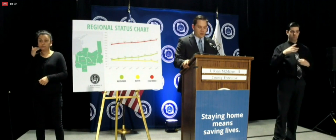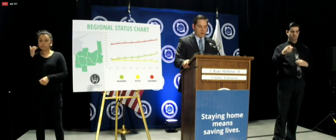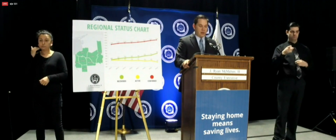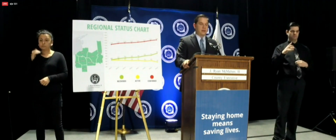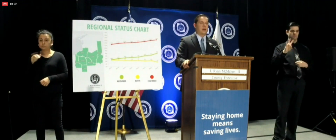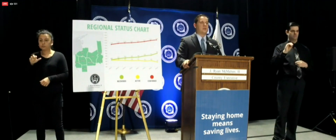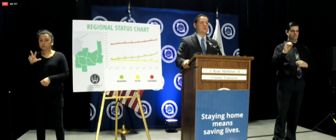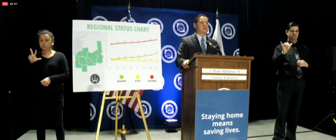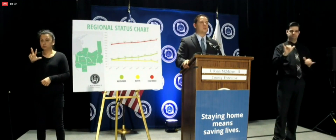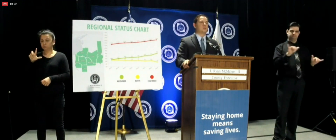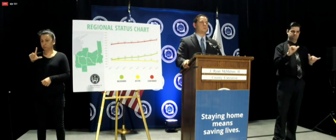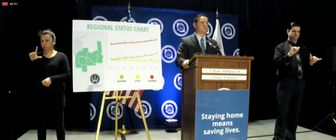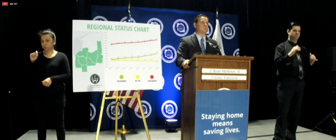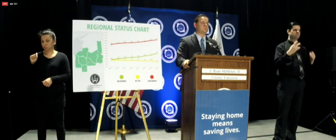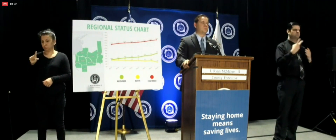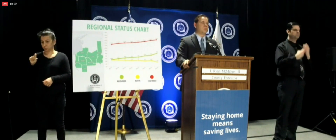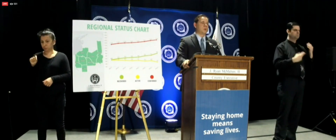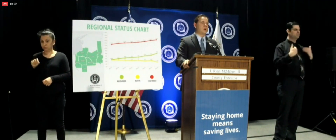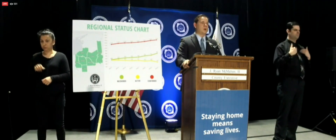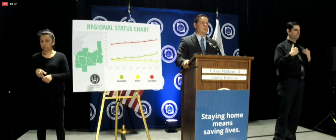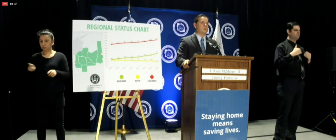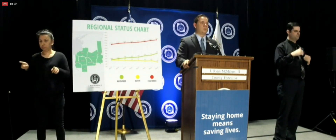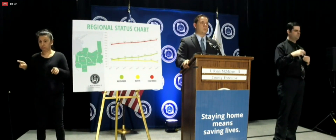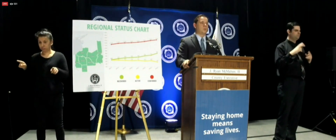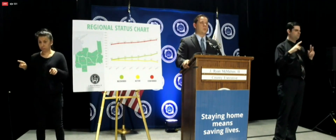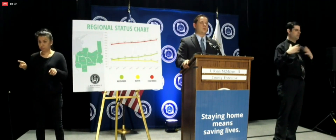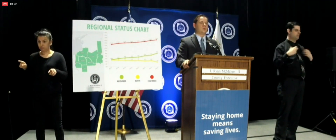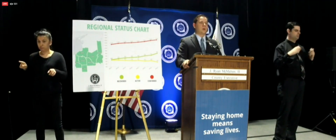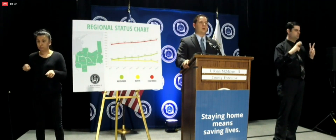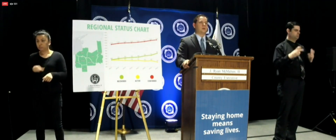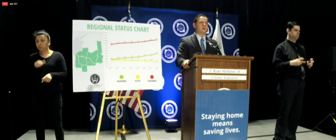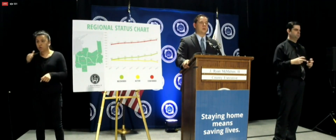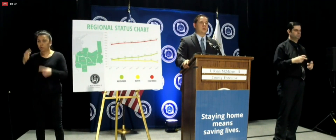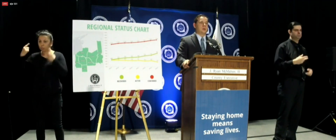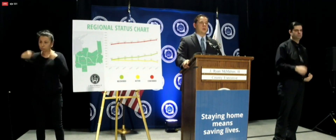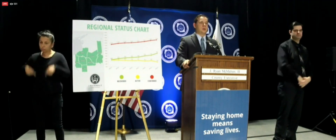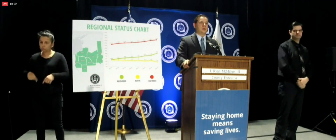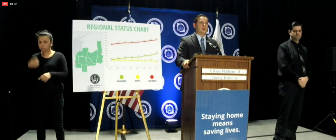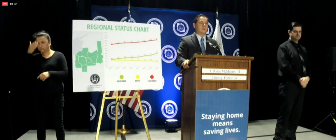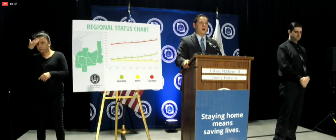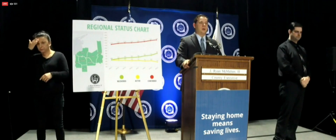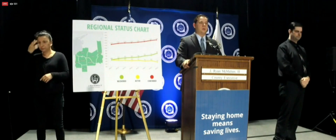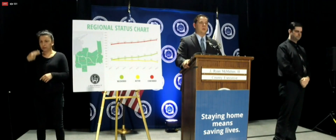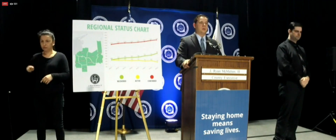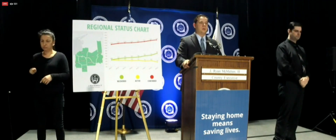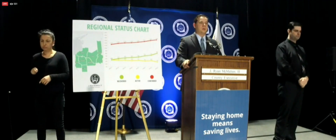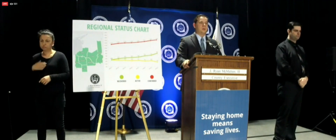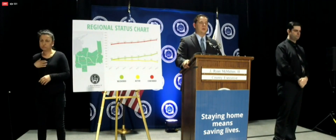A MALE IN HIS 70s AND A FEMALE IN HER 70s. BOTH HAD UNDERLYING HEALTH